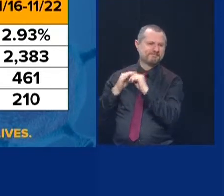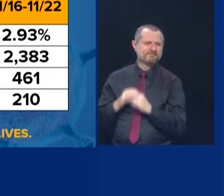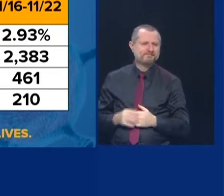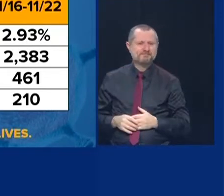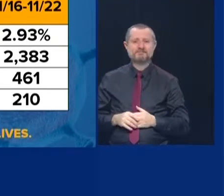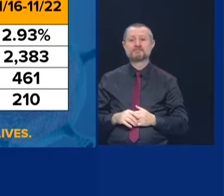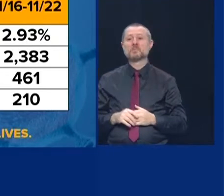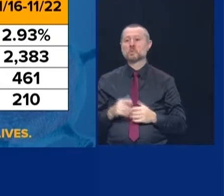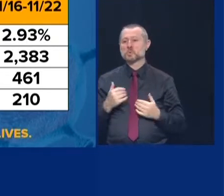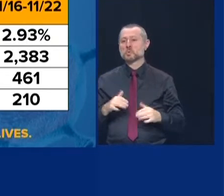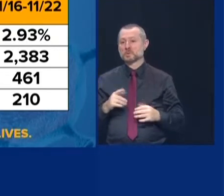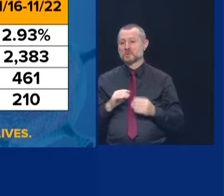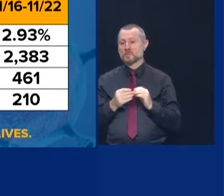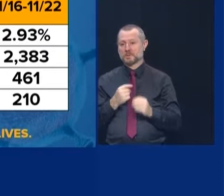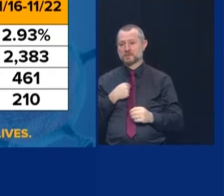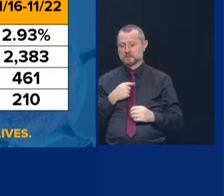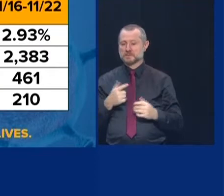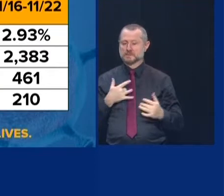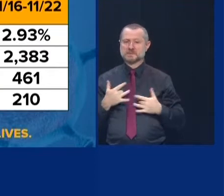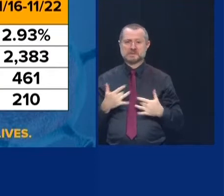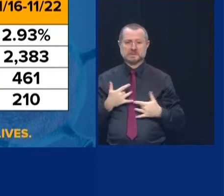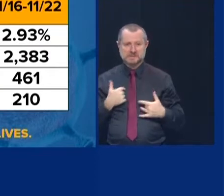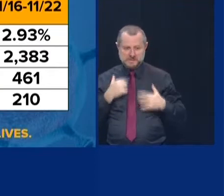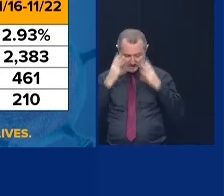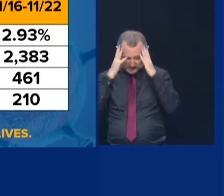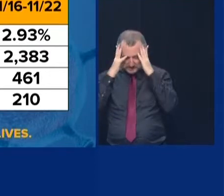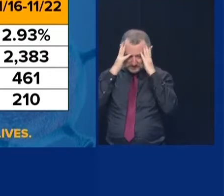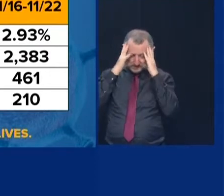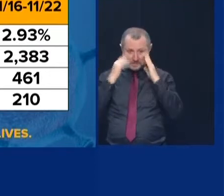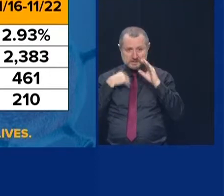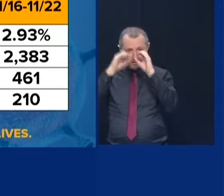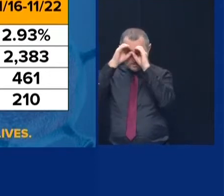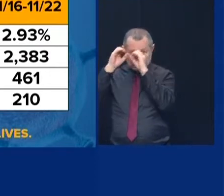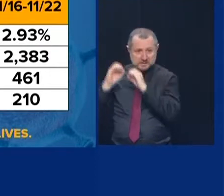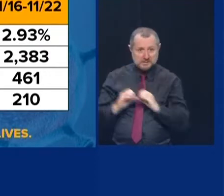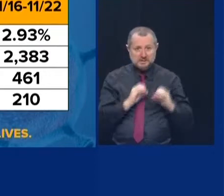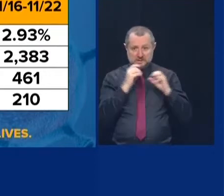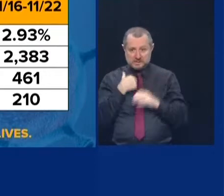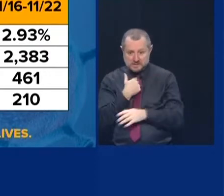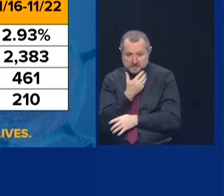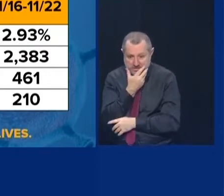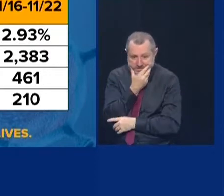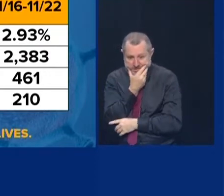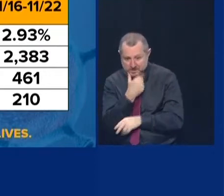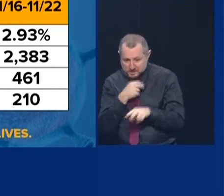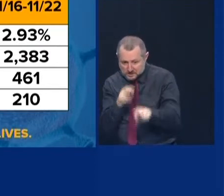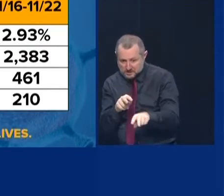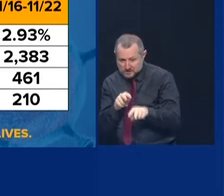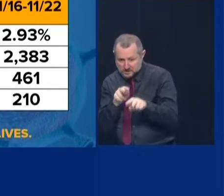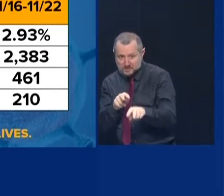UP. AND I'LL TELL YOU HOW THESE NUMBERS WORK. BECAUSE THESE NUMBERS KEPT ME